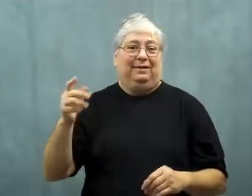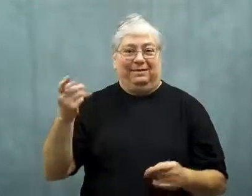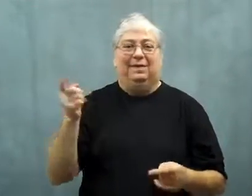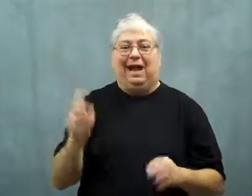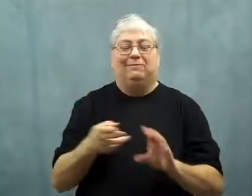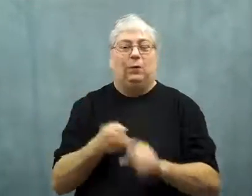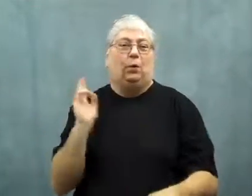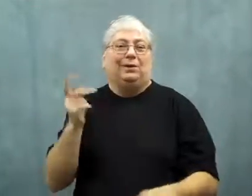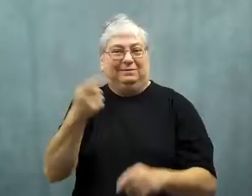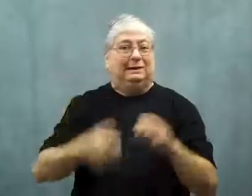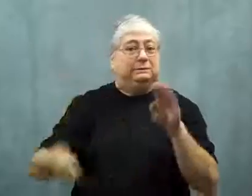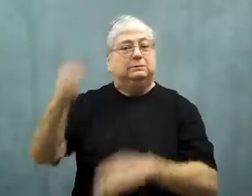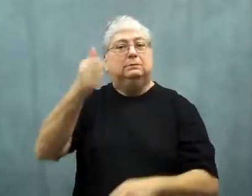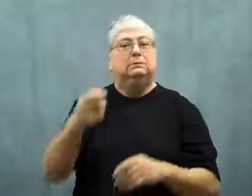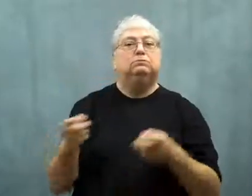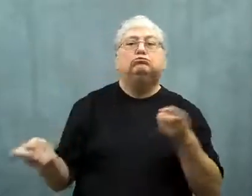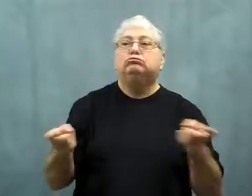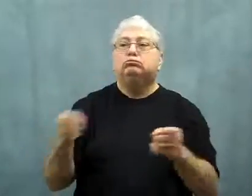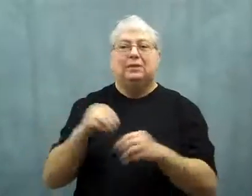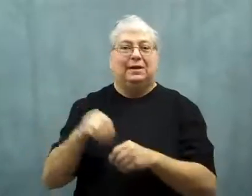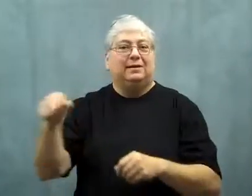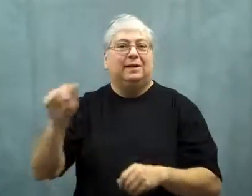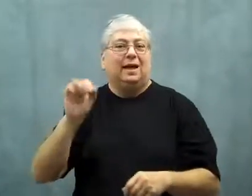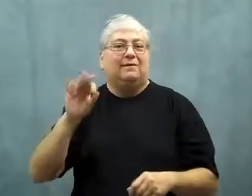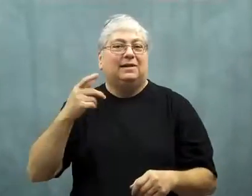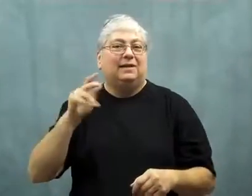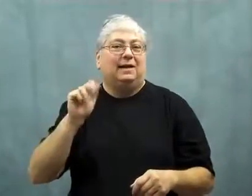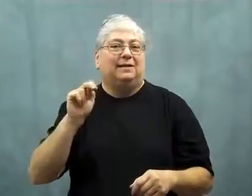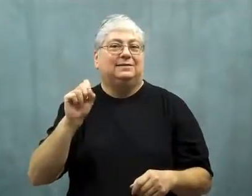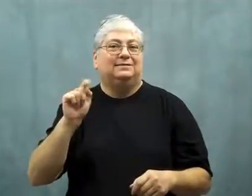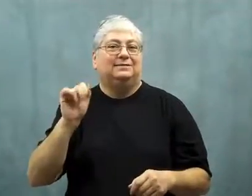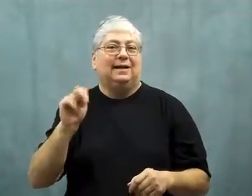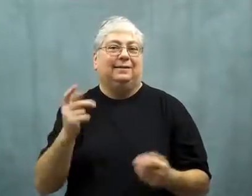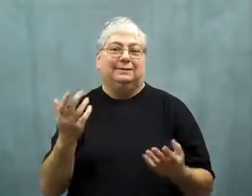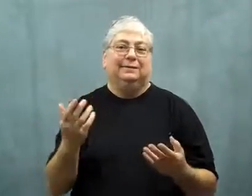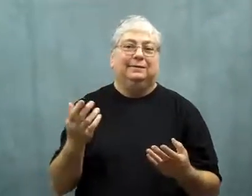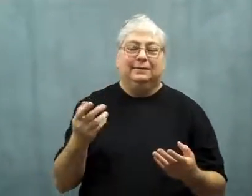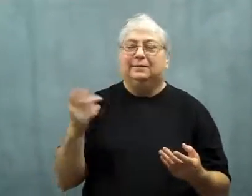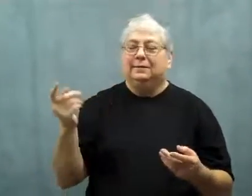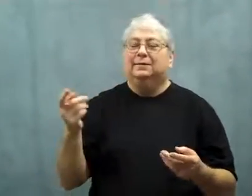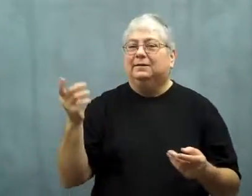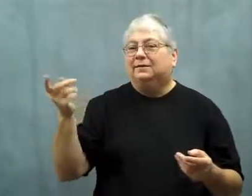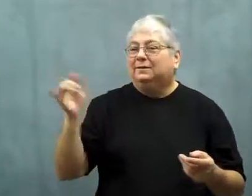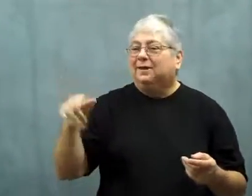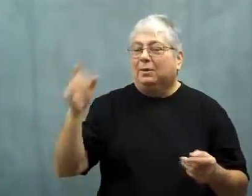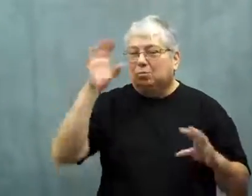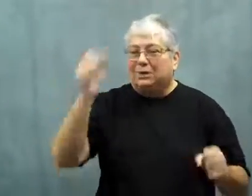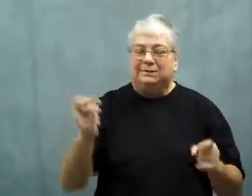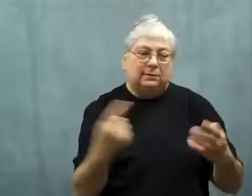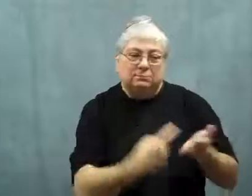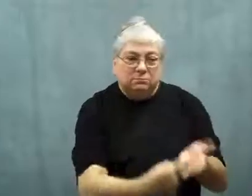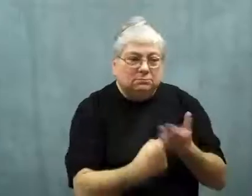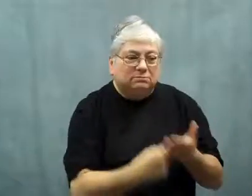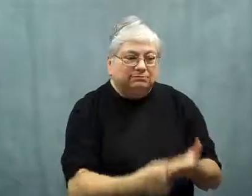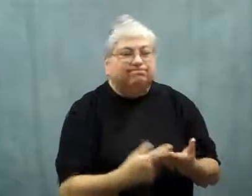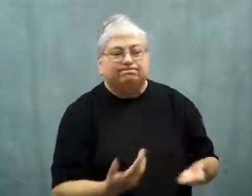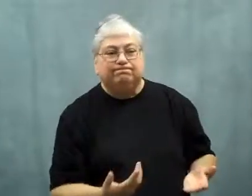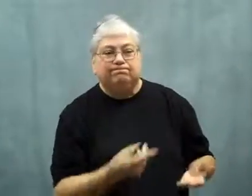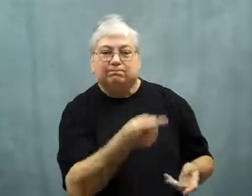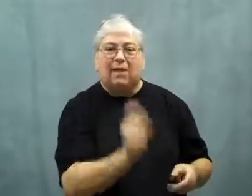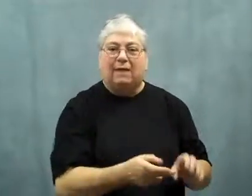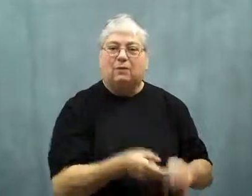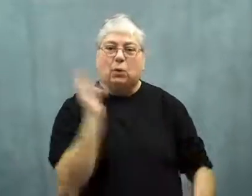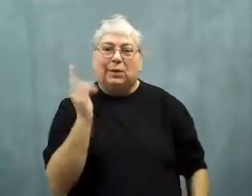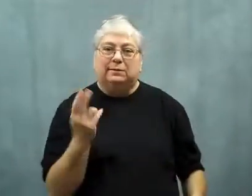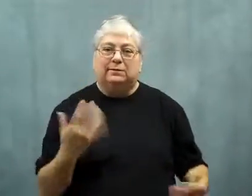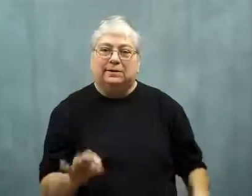and had to resign as commander there.